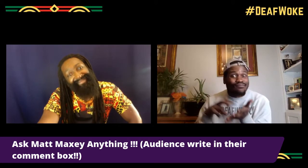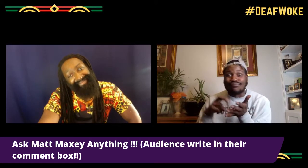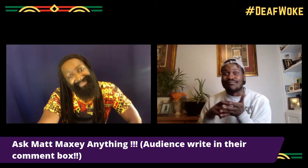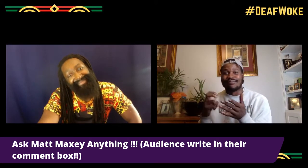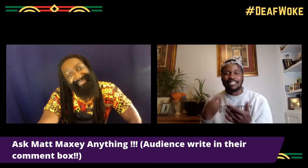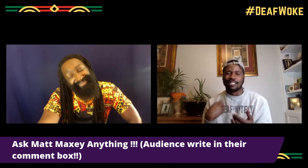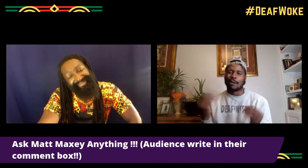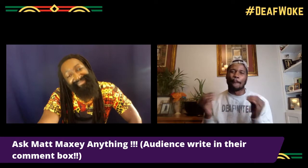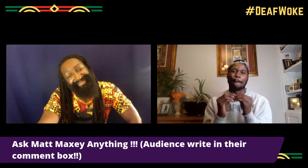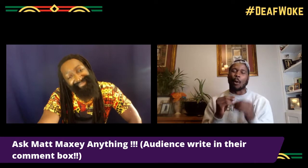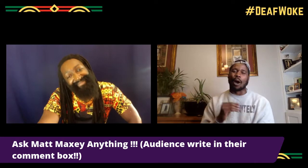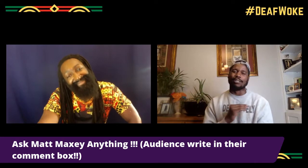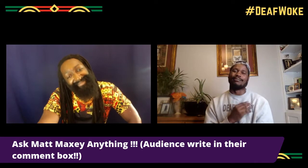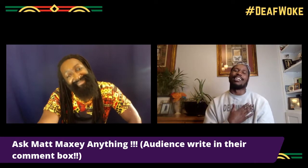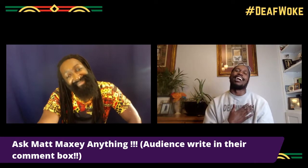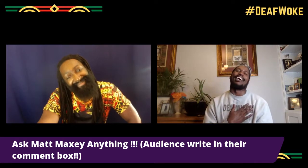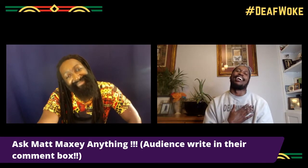Students are motivated, they're,